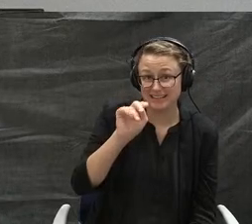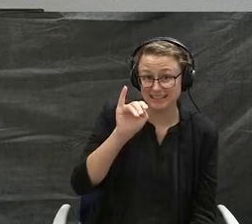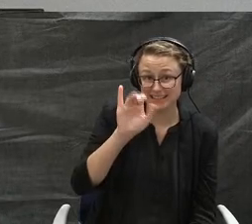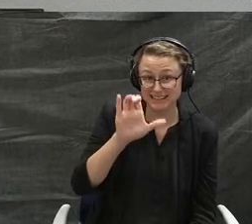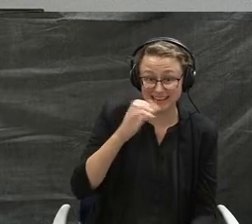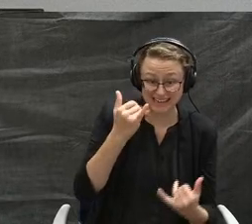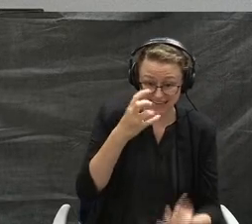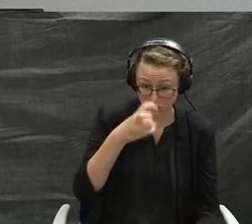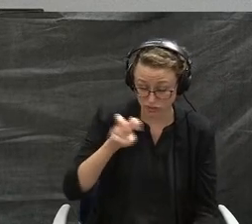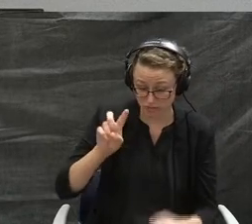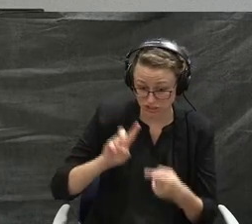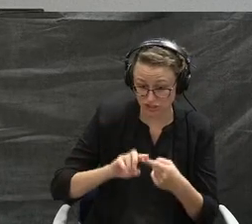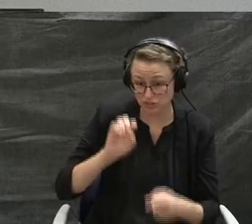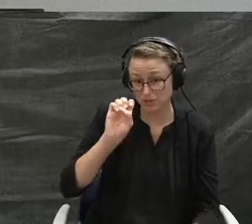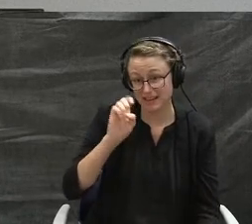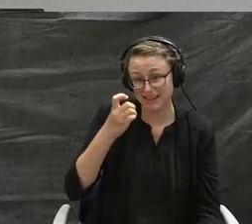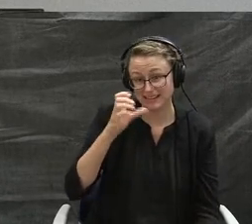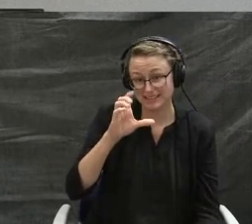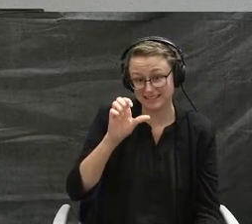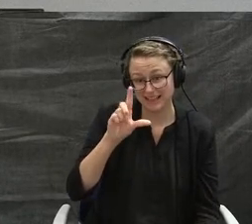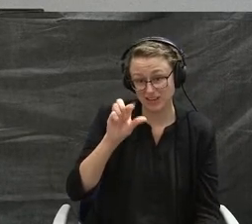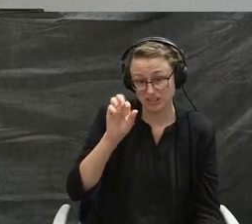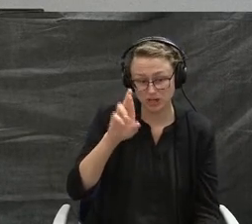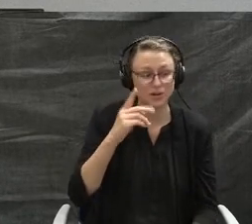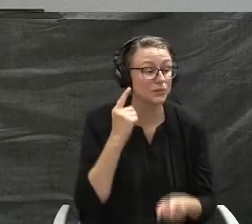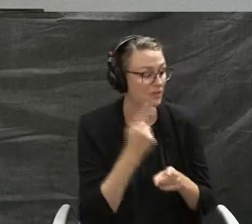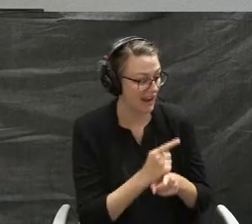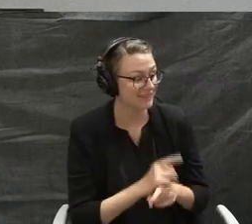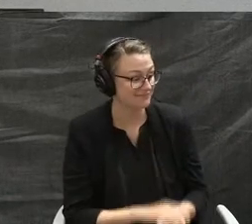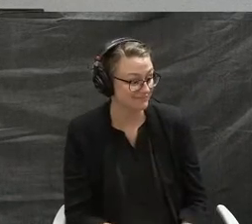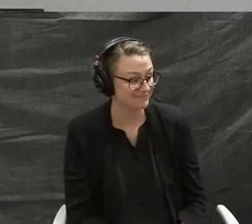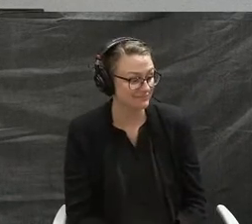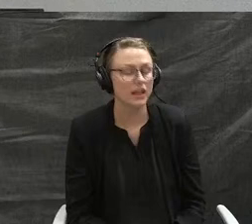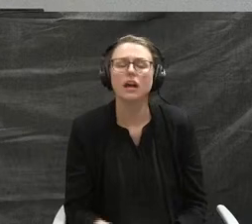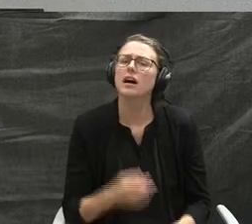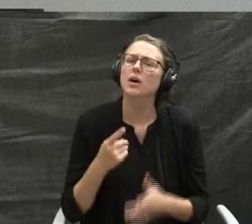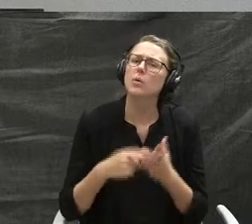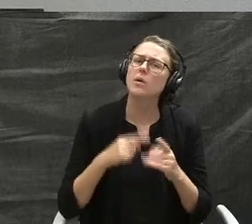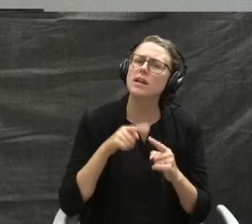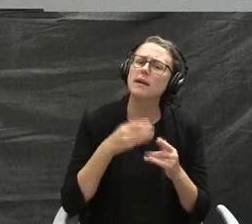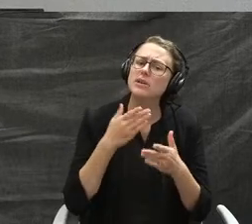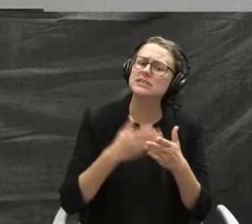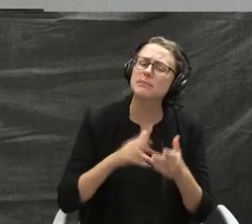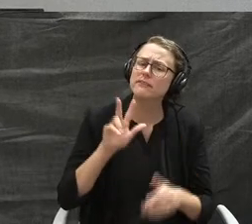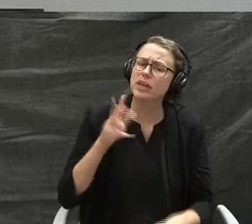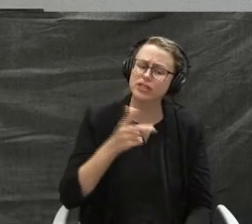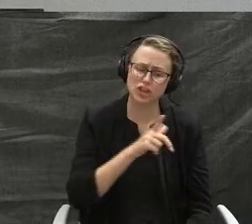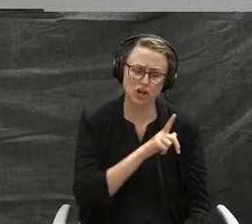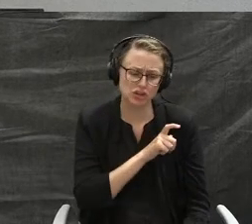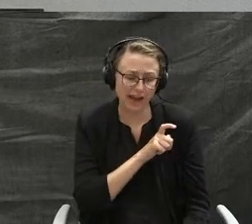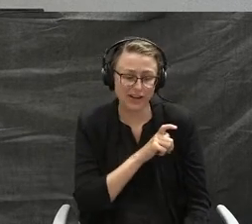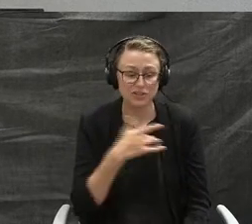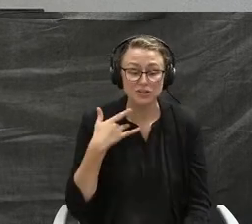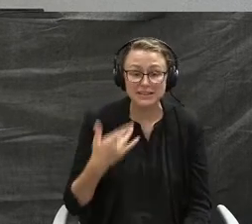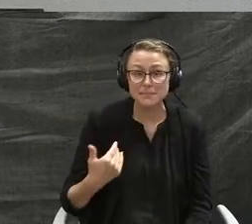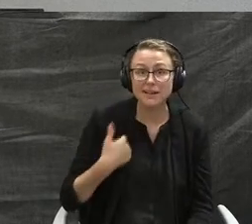right? OK, and then what about some of the third graders who might have math with the 5th or 6th grade? Or like 5th or 6th